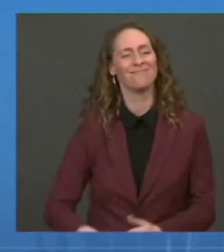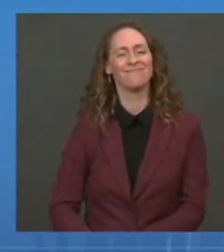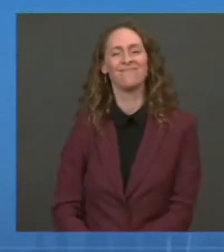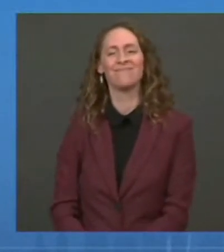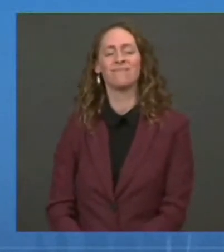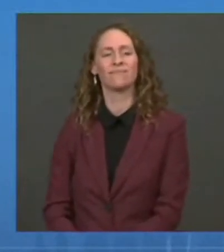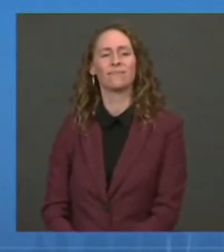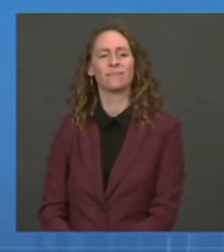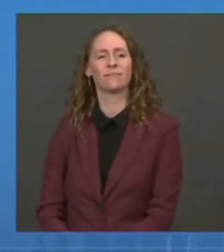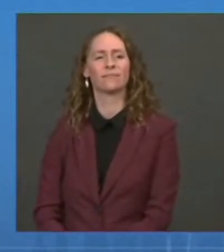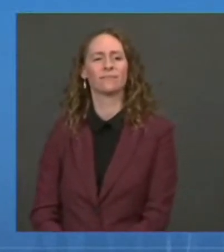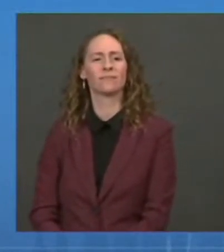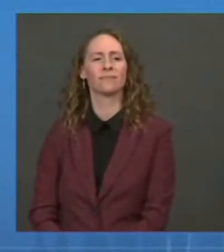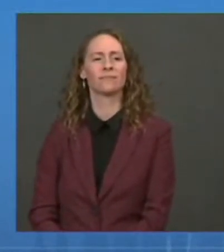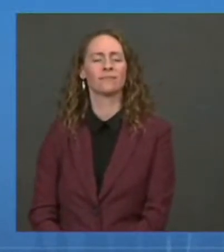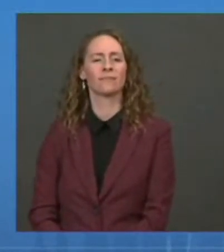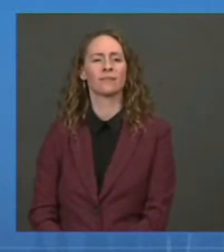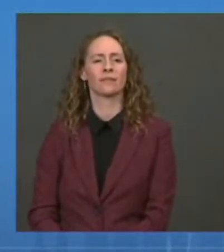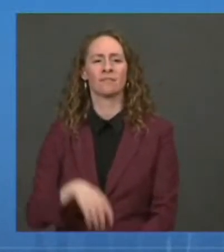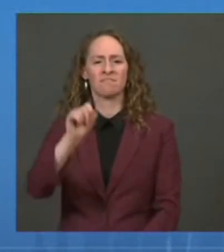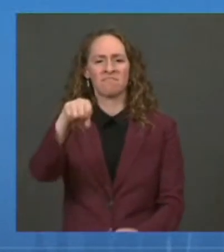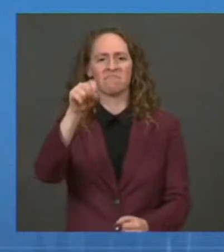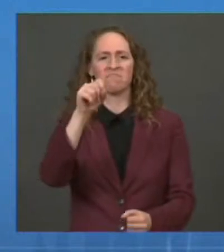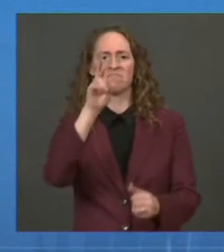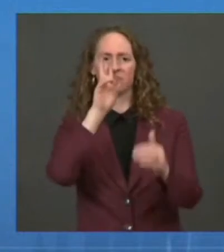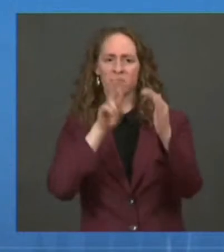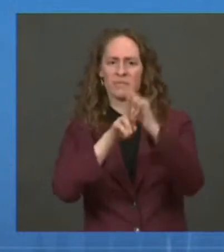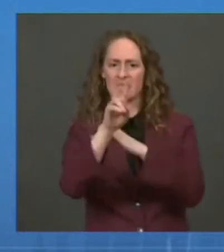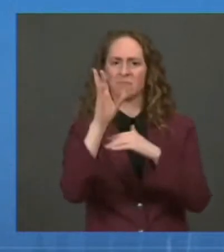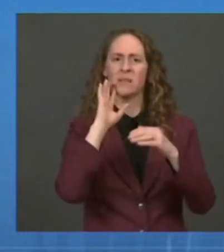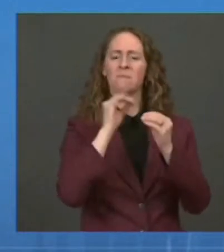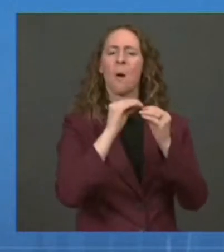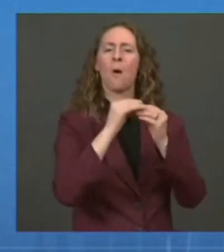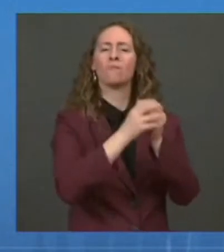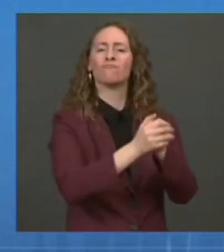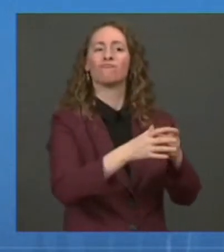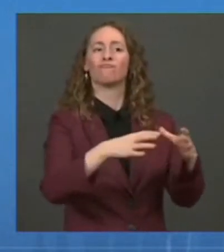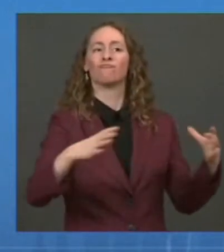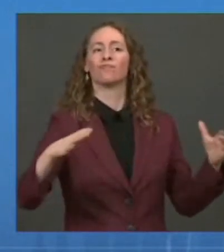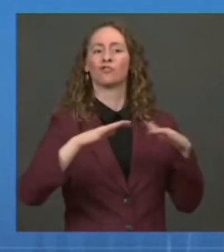OVER 4 MILLION CHILDREN AGES 5 RELIEF AND THAT NUMBER WILL CONTINUE TO GROW IN THE COMING